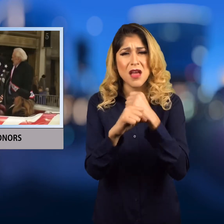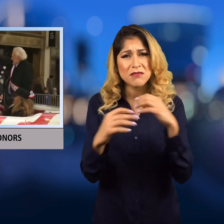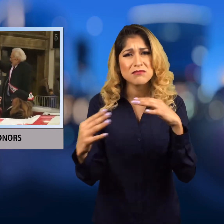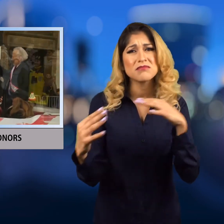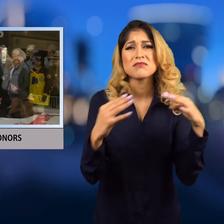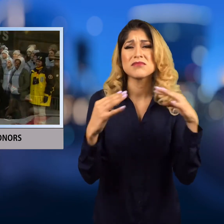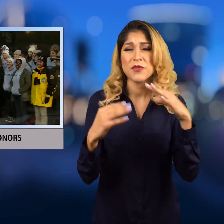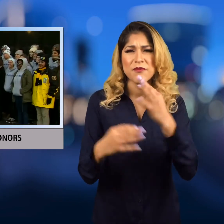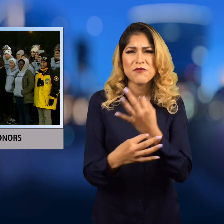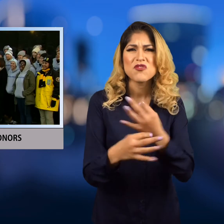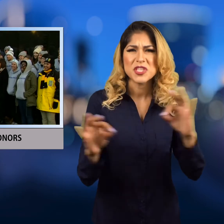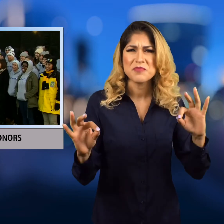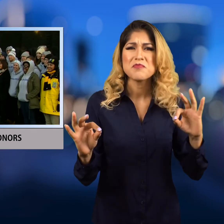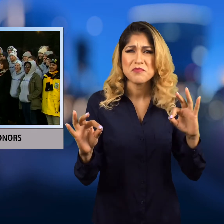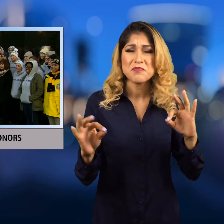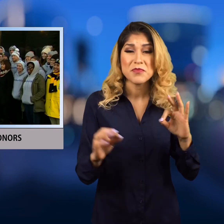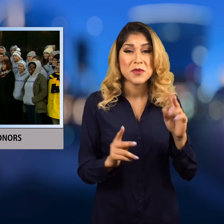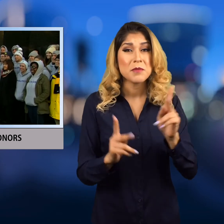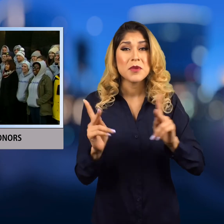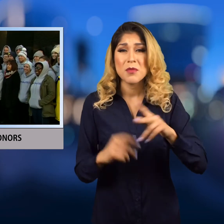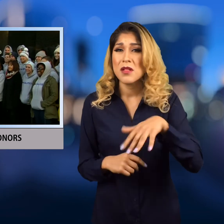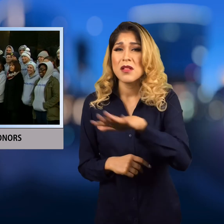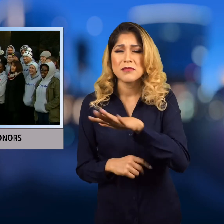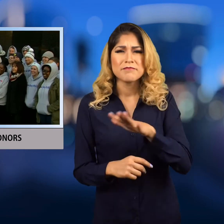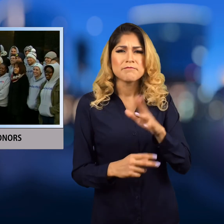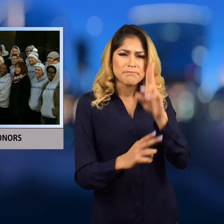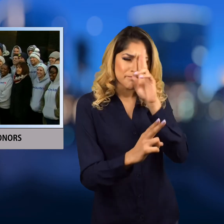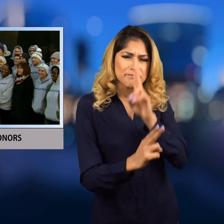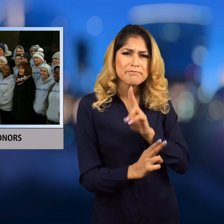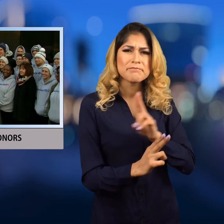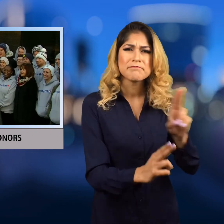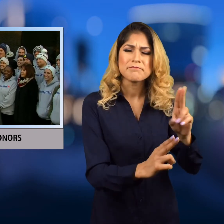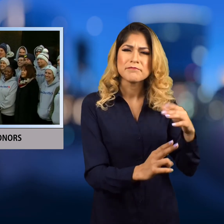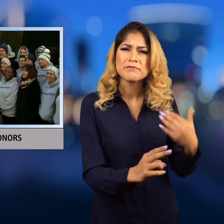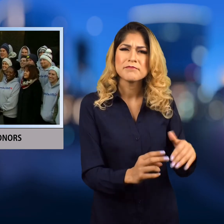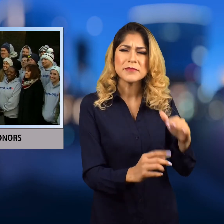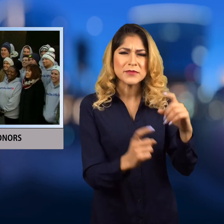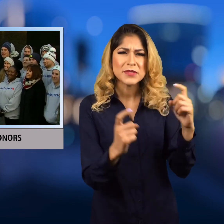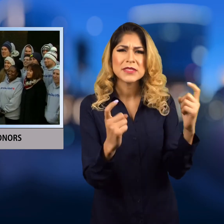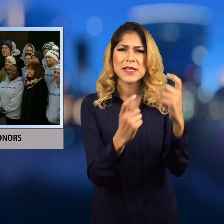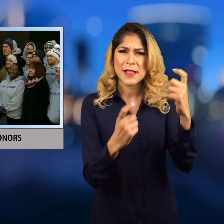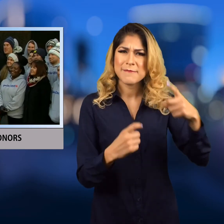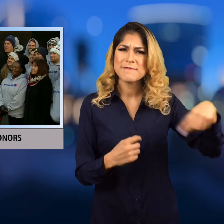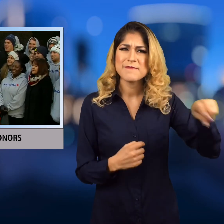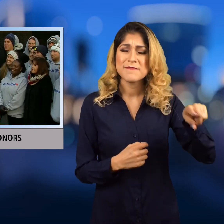those who are willing to sacrifice their lives for freedom.